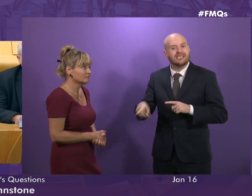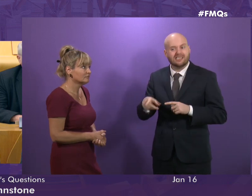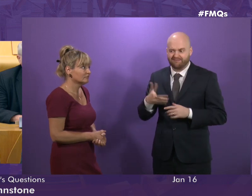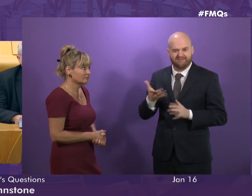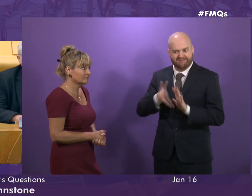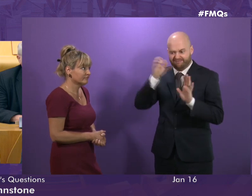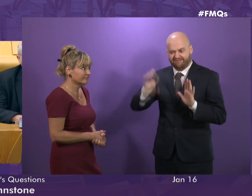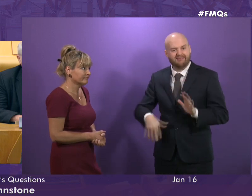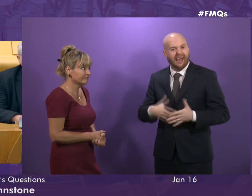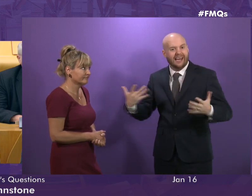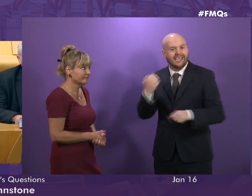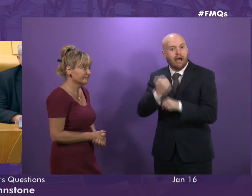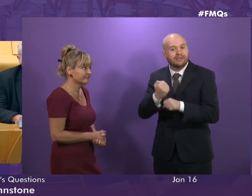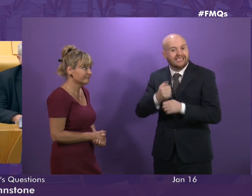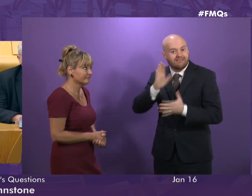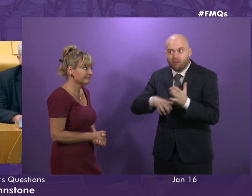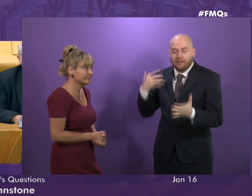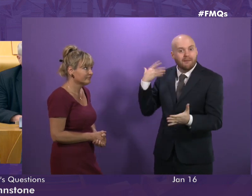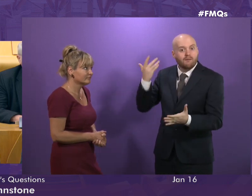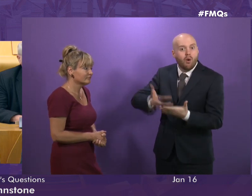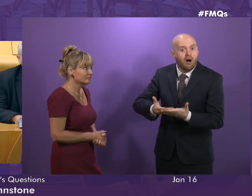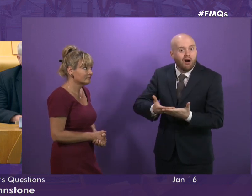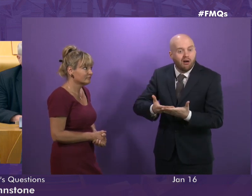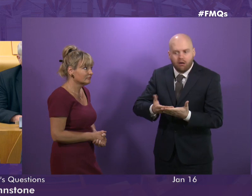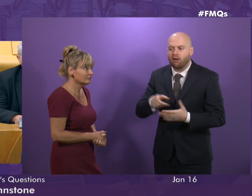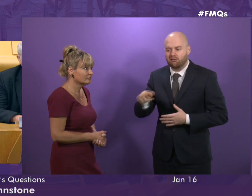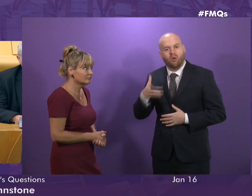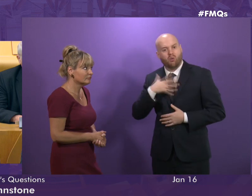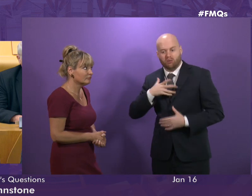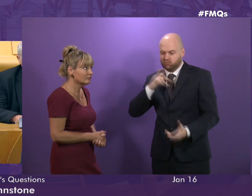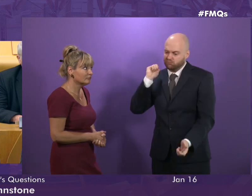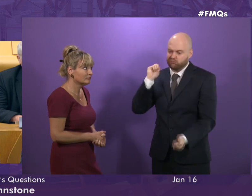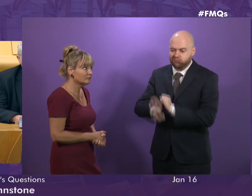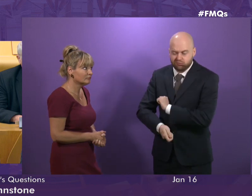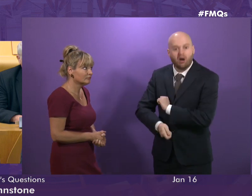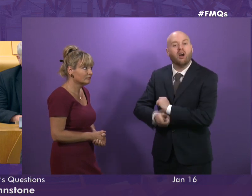Agreement) Bill. They have even used the bill to grab further powers from the Scottish Parliament,